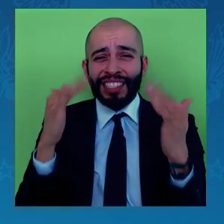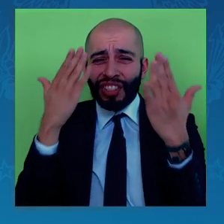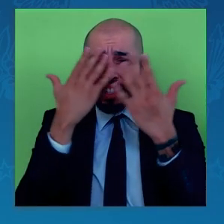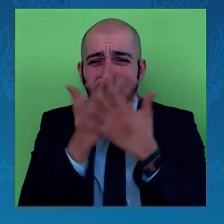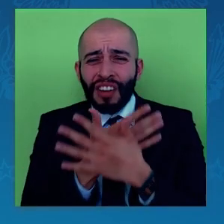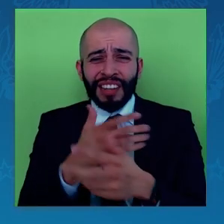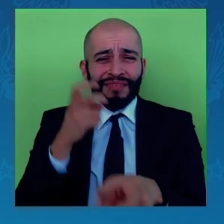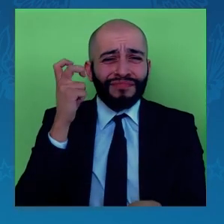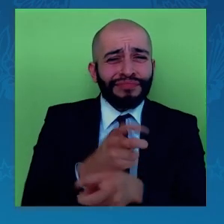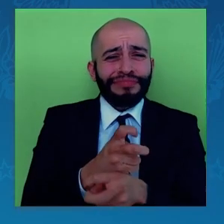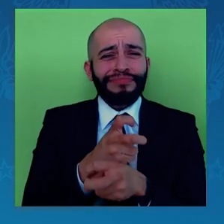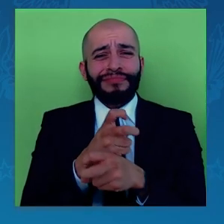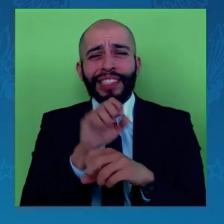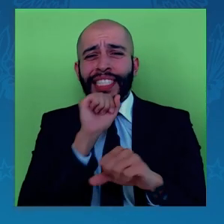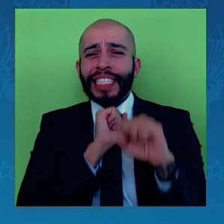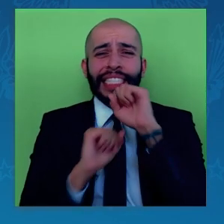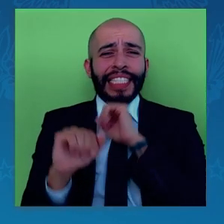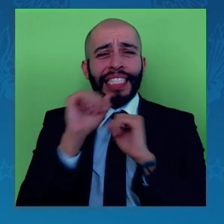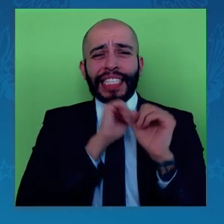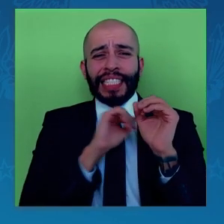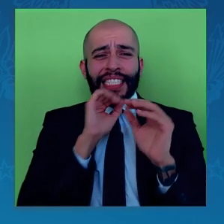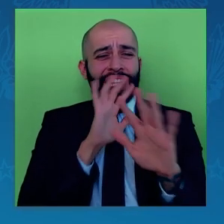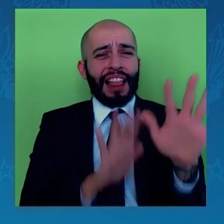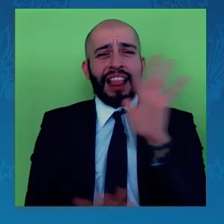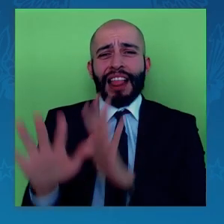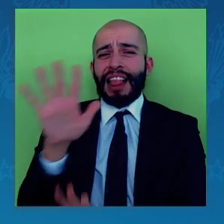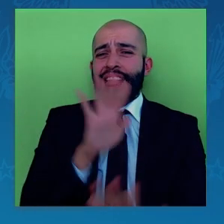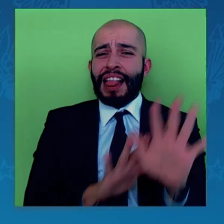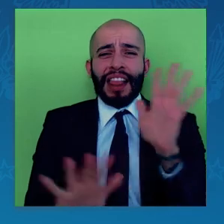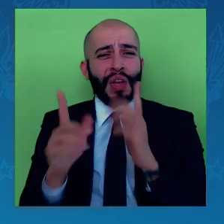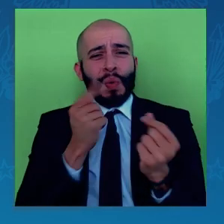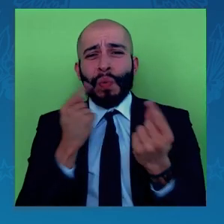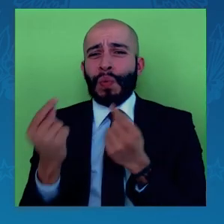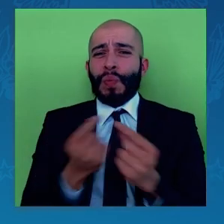We remain undaunted. We remain undeterred.